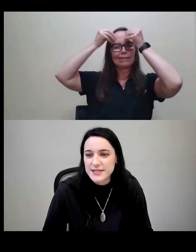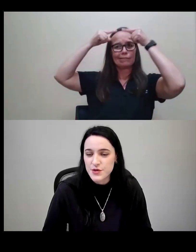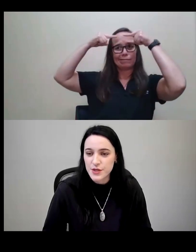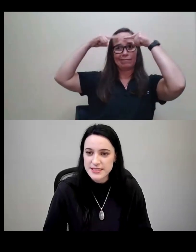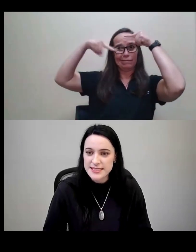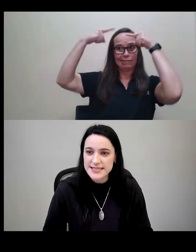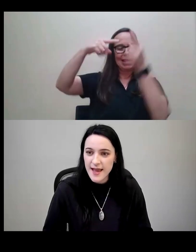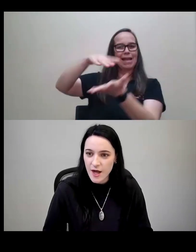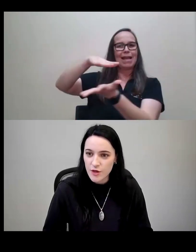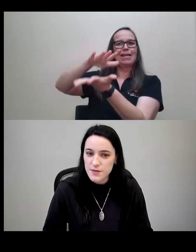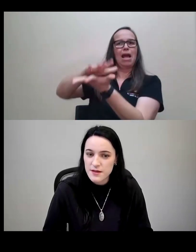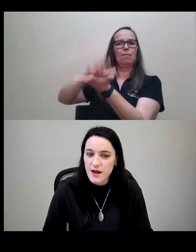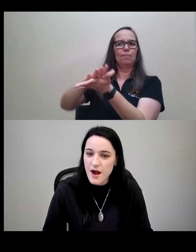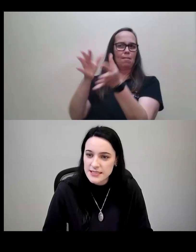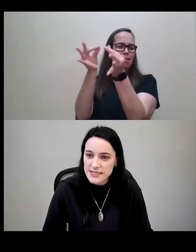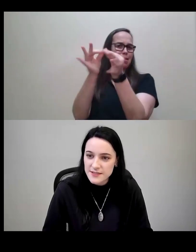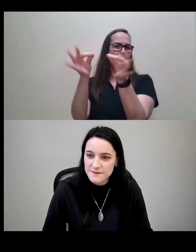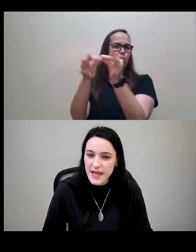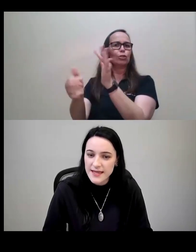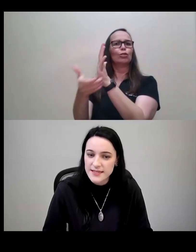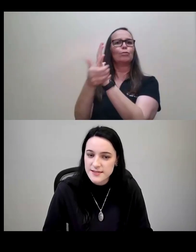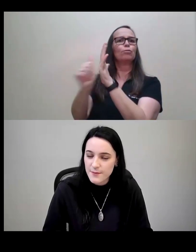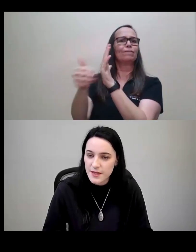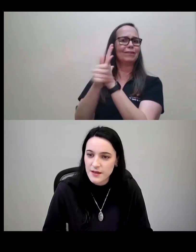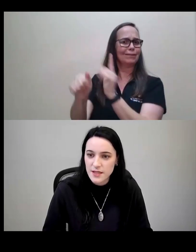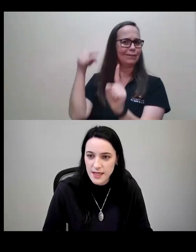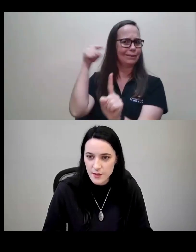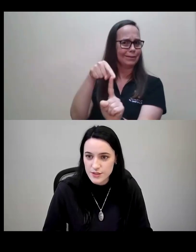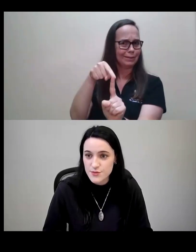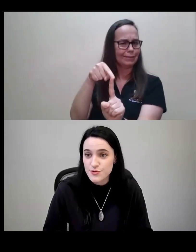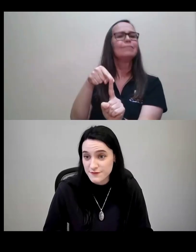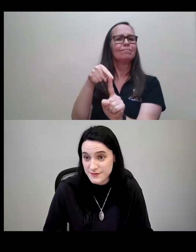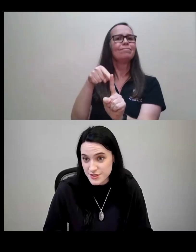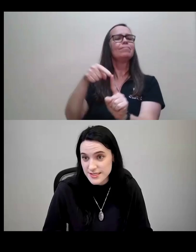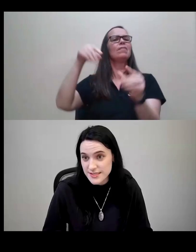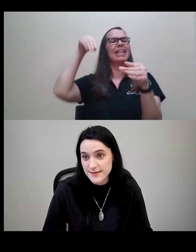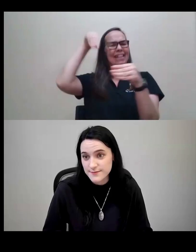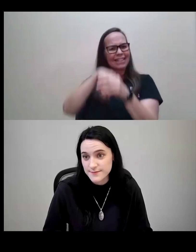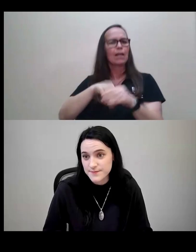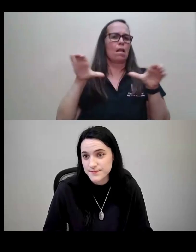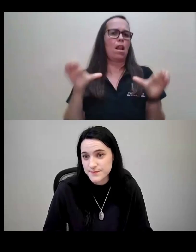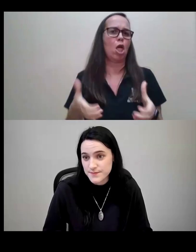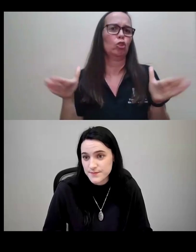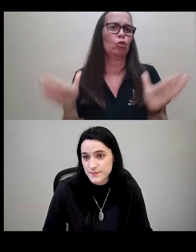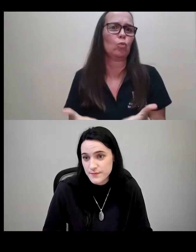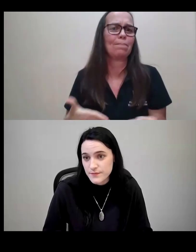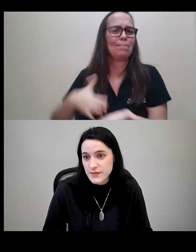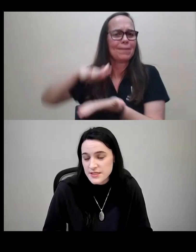All right. So, this is CALP, Cognitive Academic Language Proficiency.